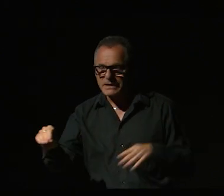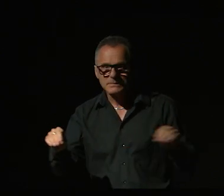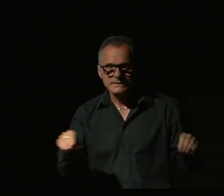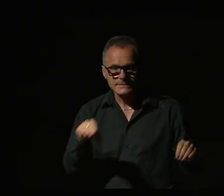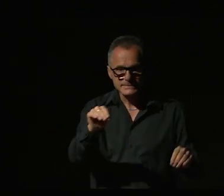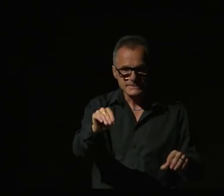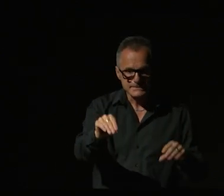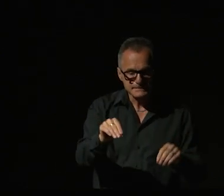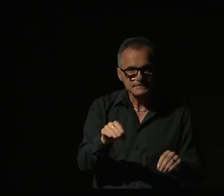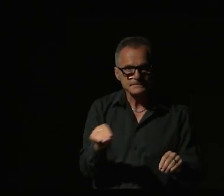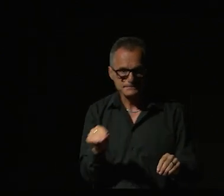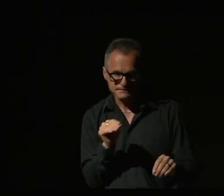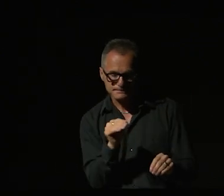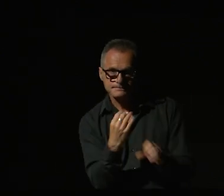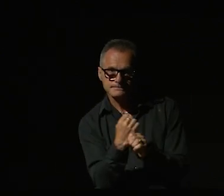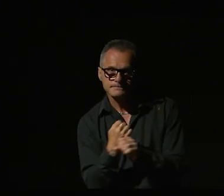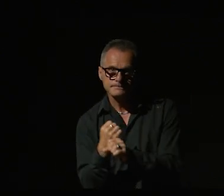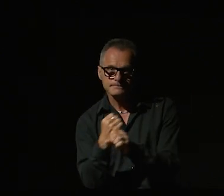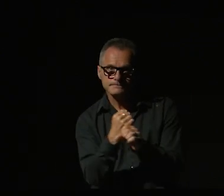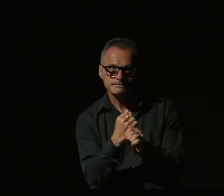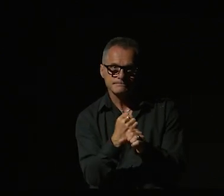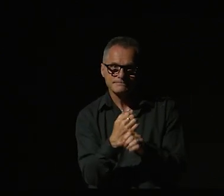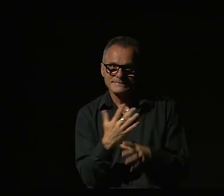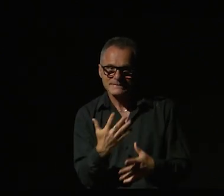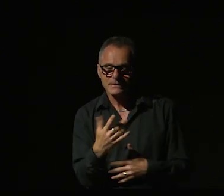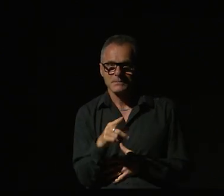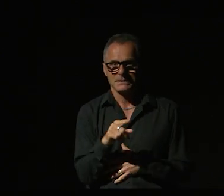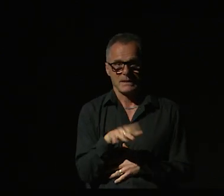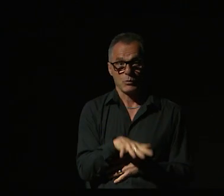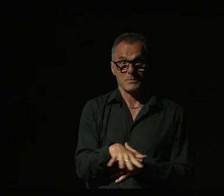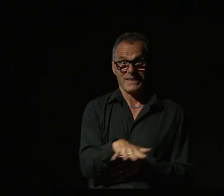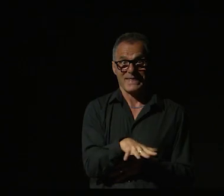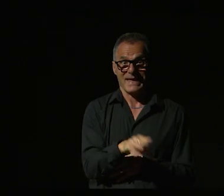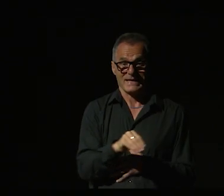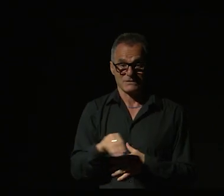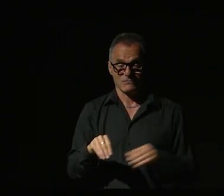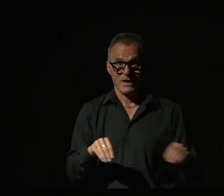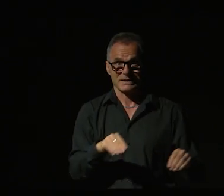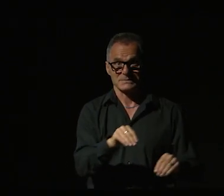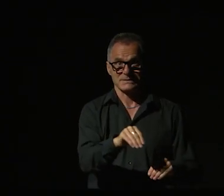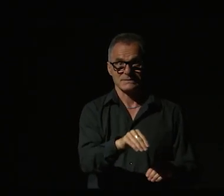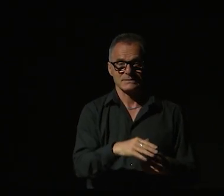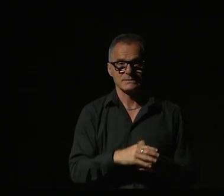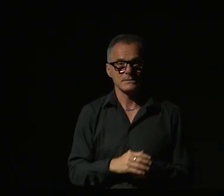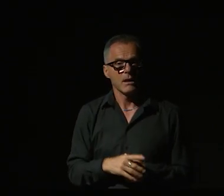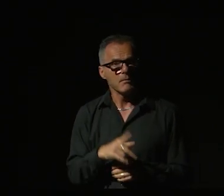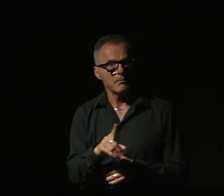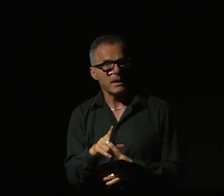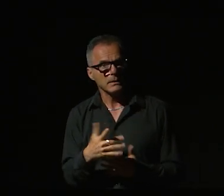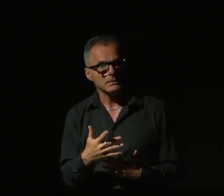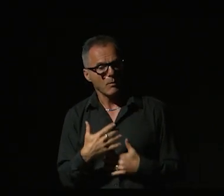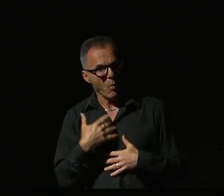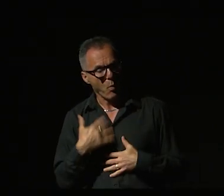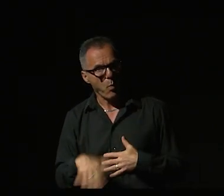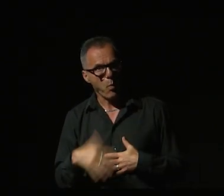so they wouldn't have been there as fragments. It is quite bold to imagine that these highly erotic sculptures